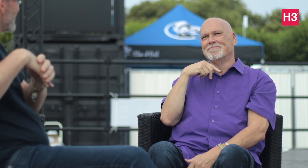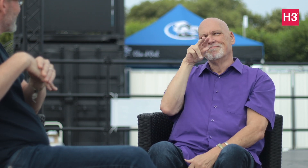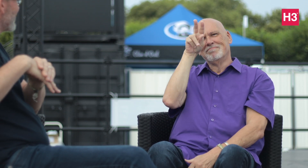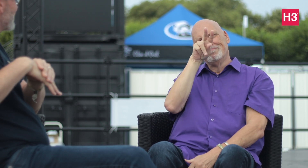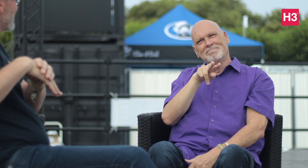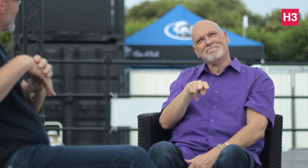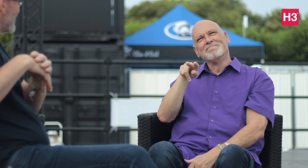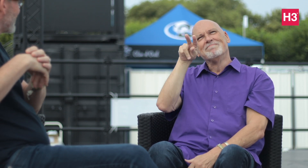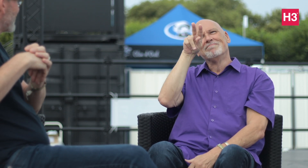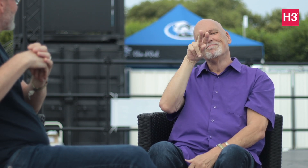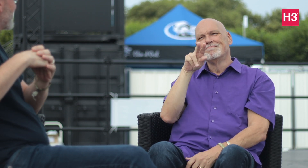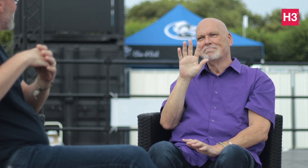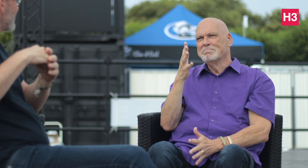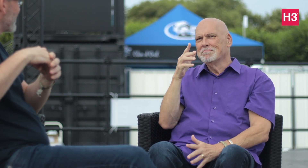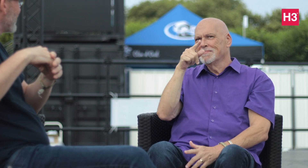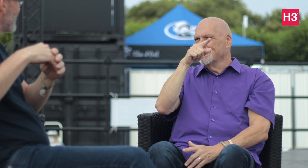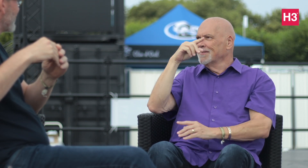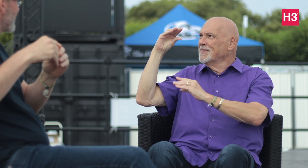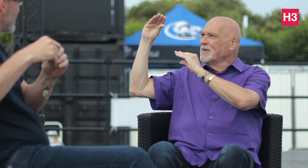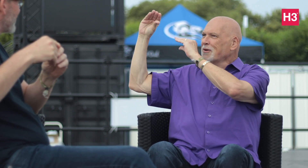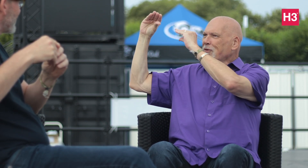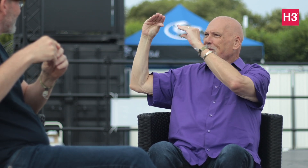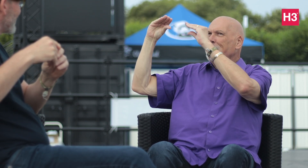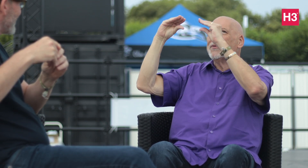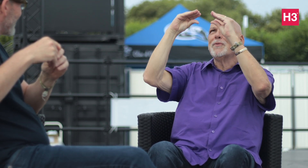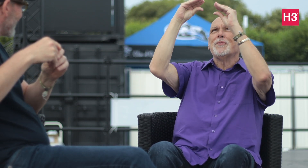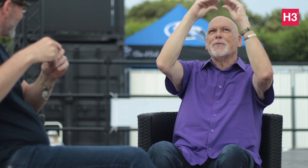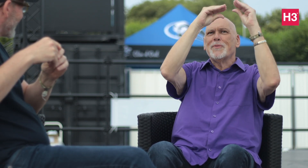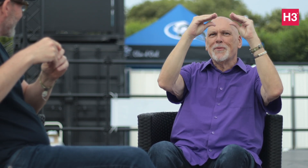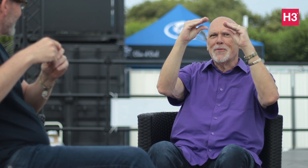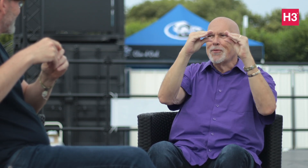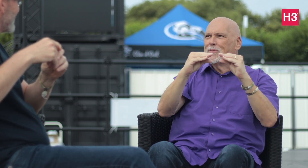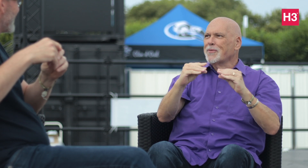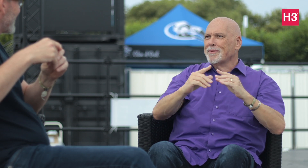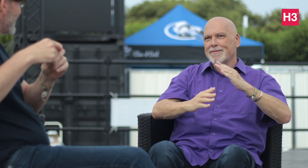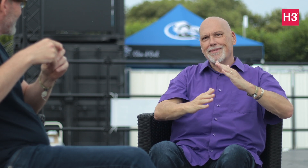[Anselmo]: Okay, about the mascot — it sure looks like an extraterrestrial alien.